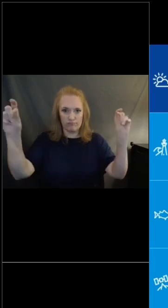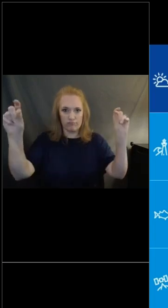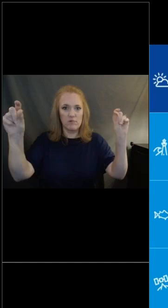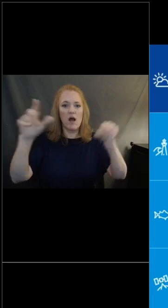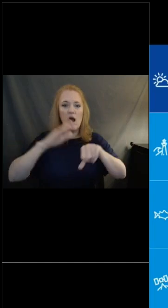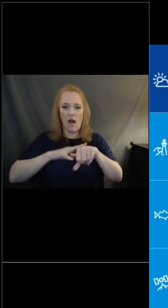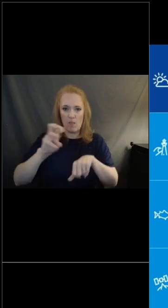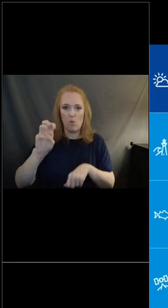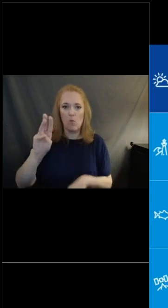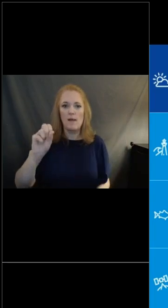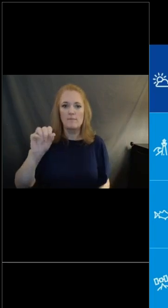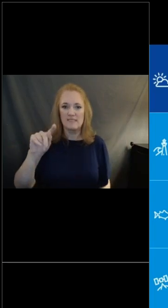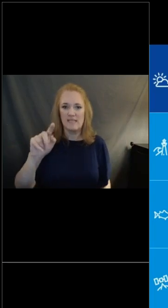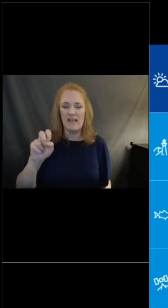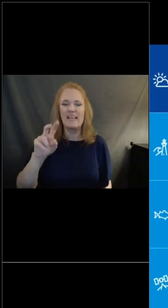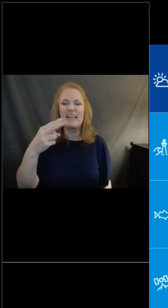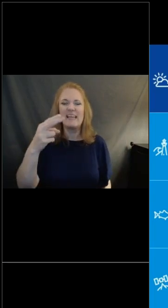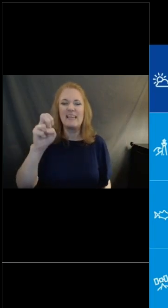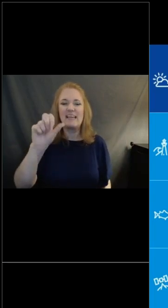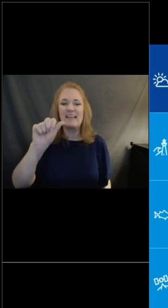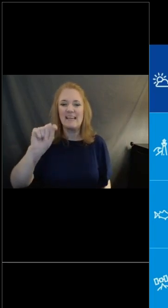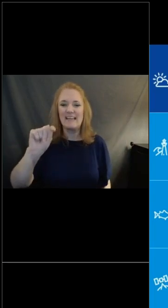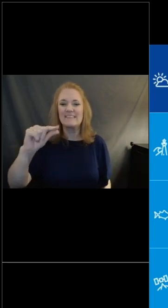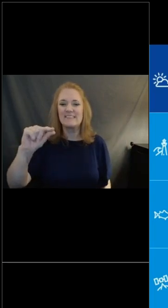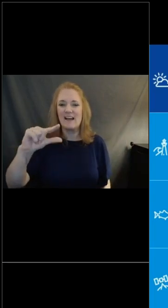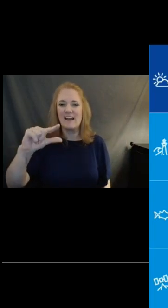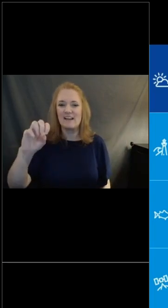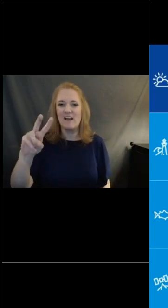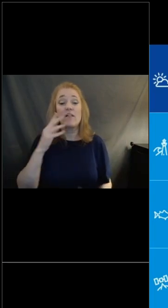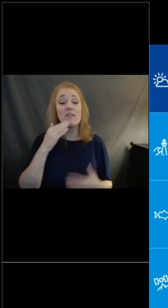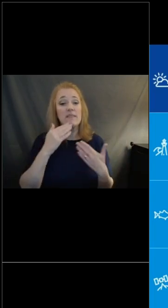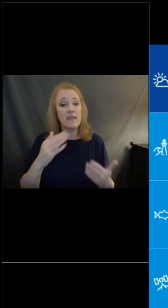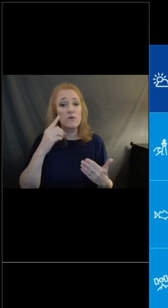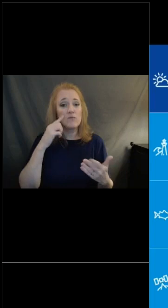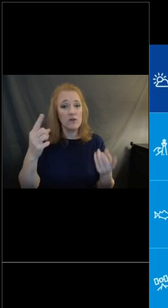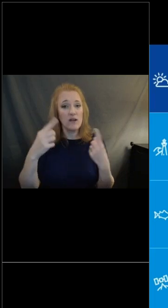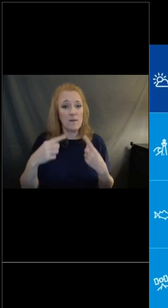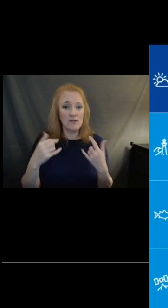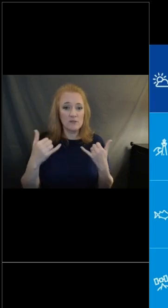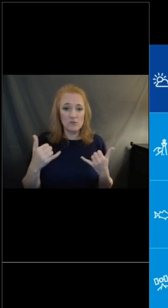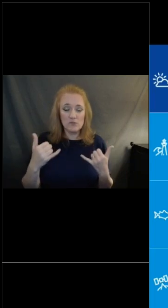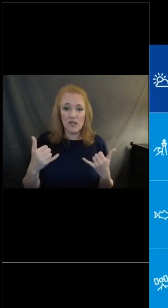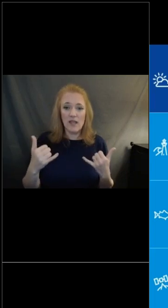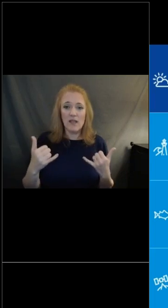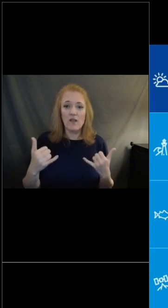So with that I just want to say thanks for attending today's webinar, we'll now open up